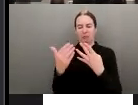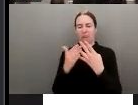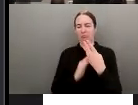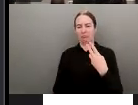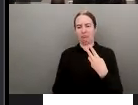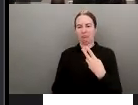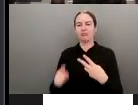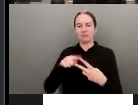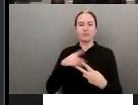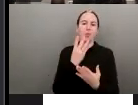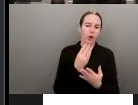If you select snapshot, it